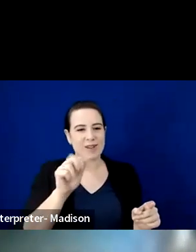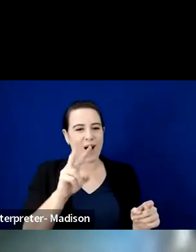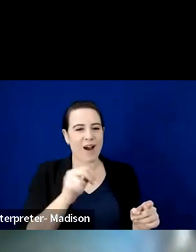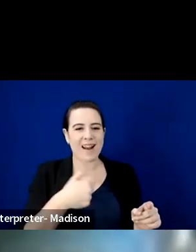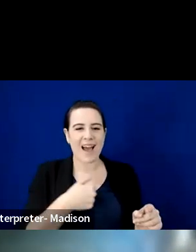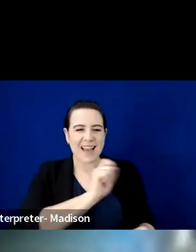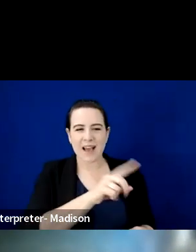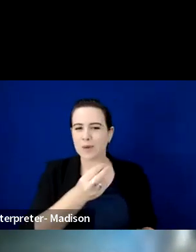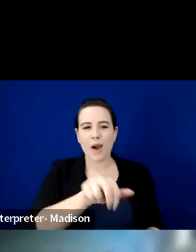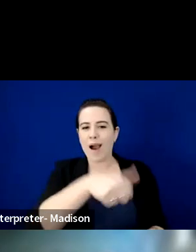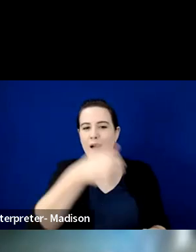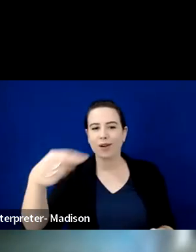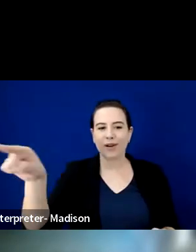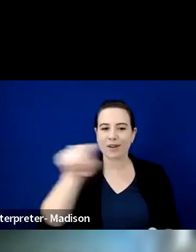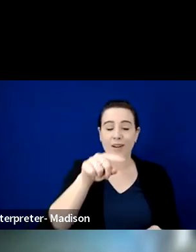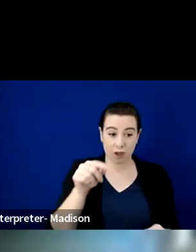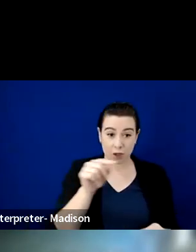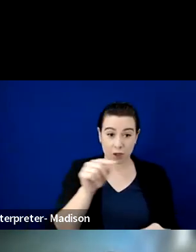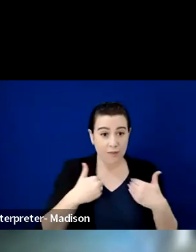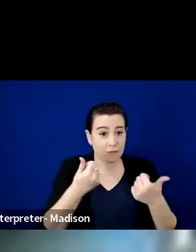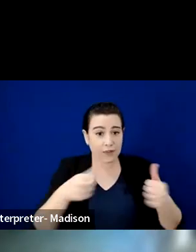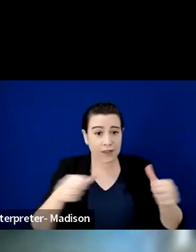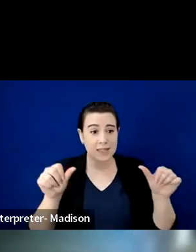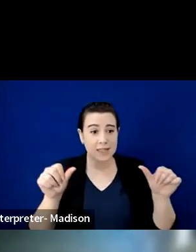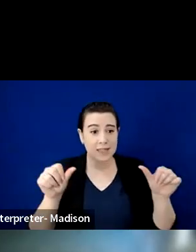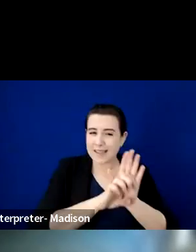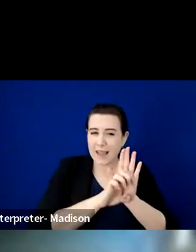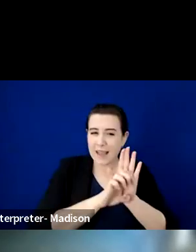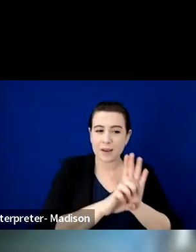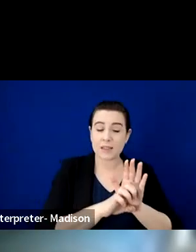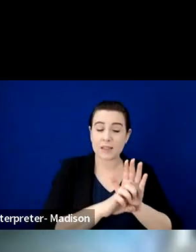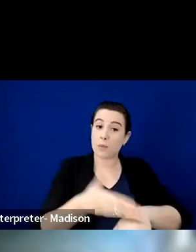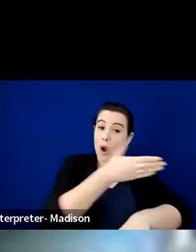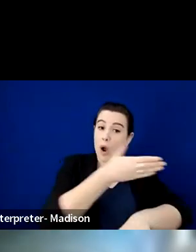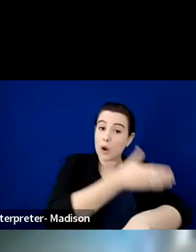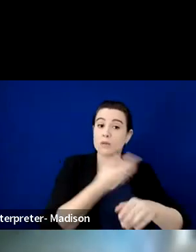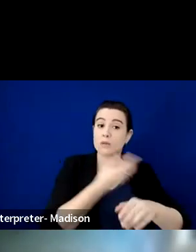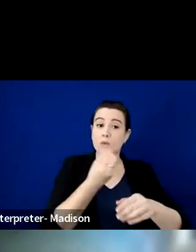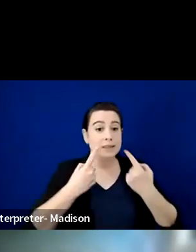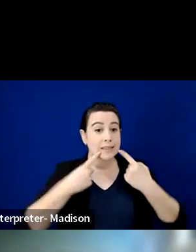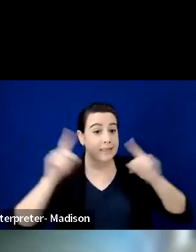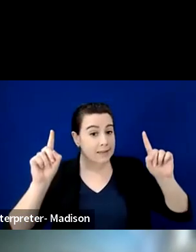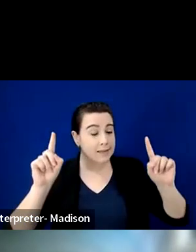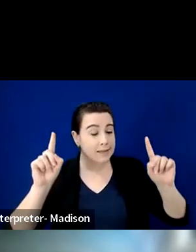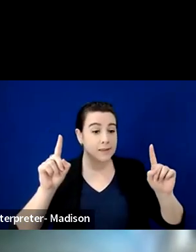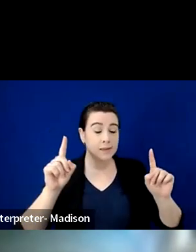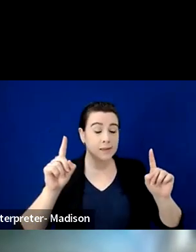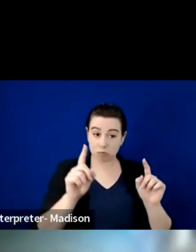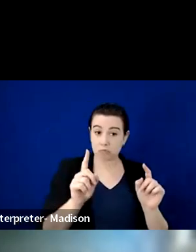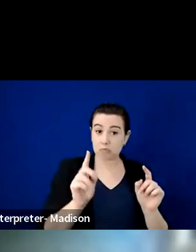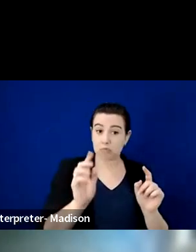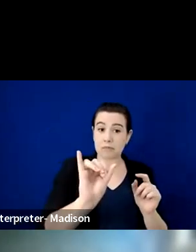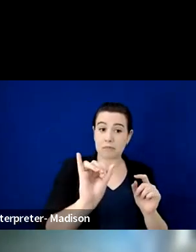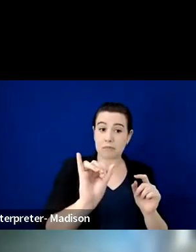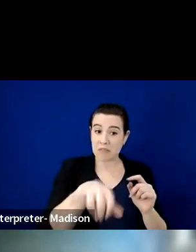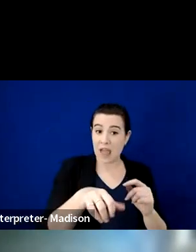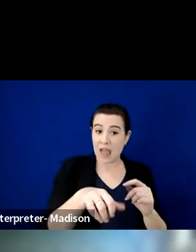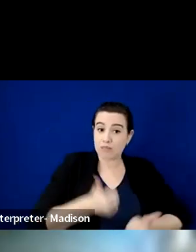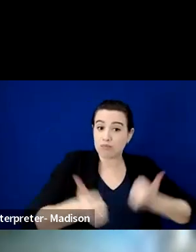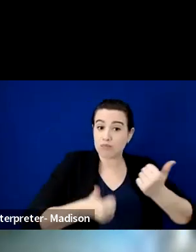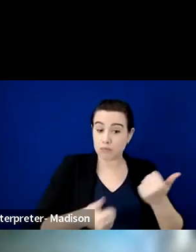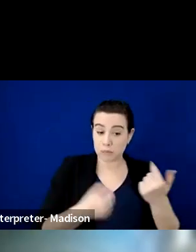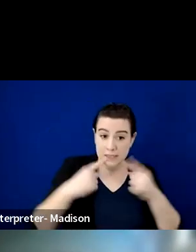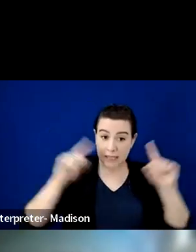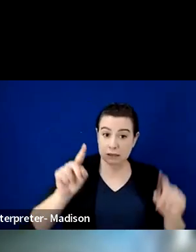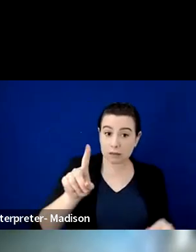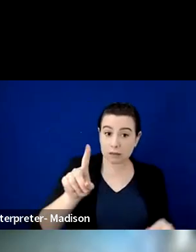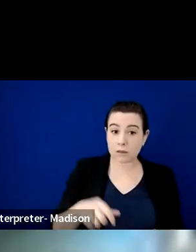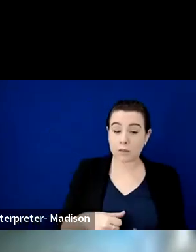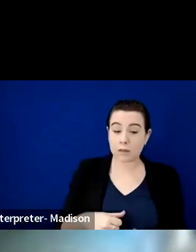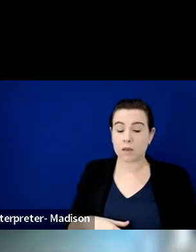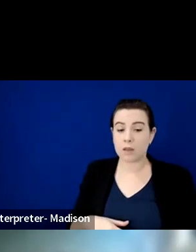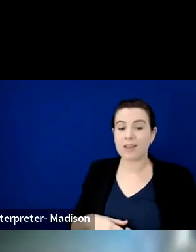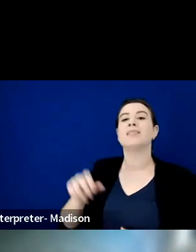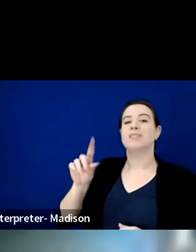Yeah.